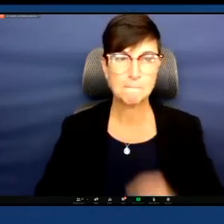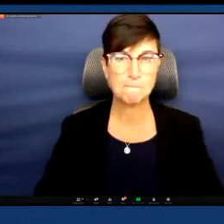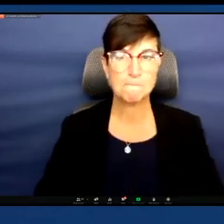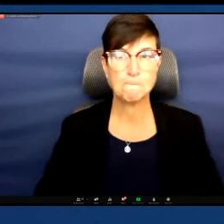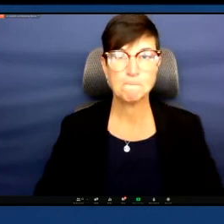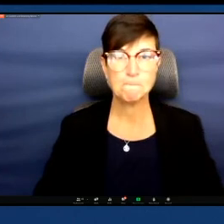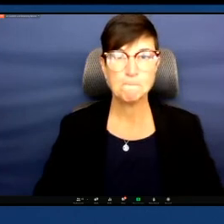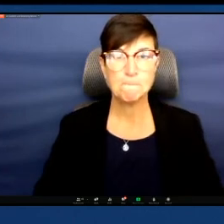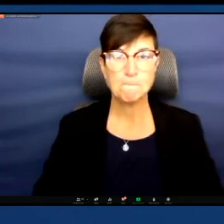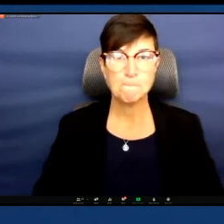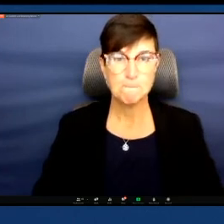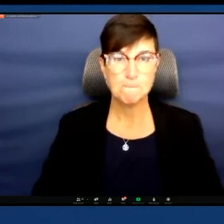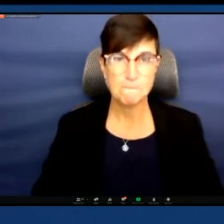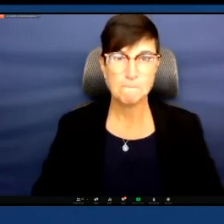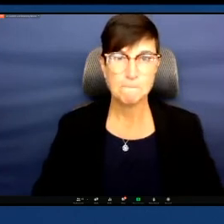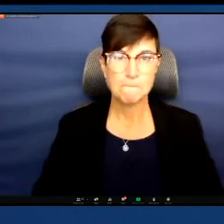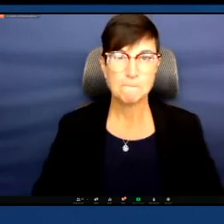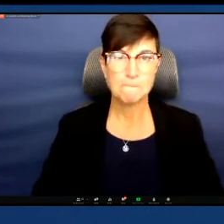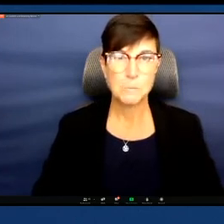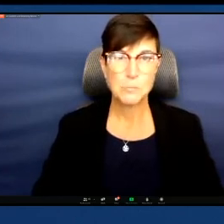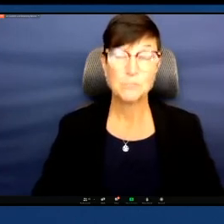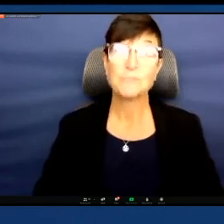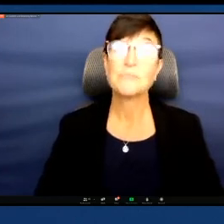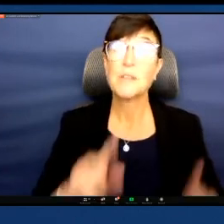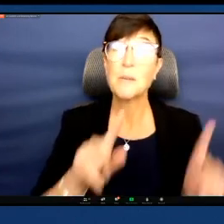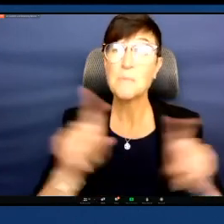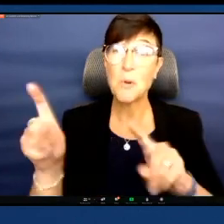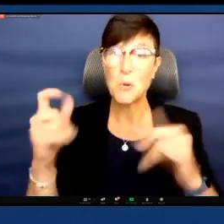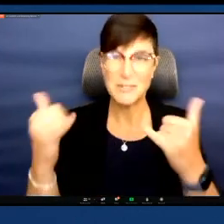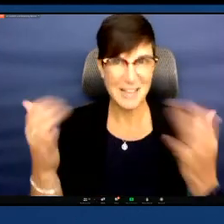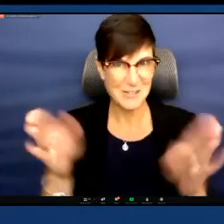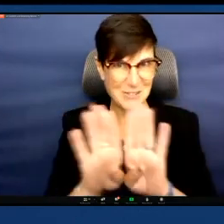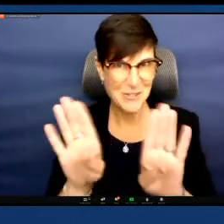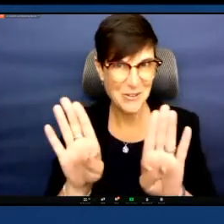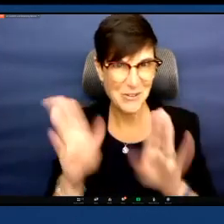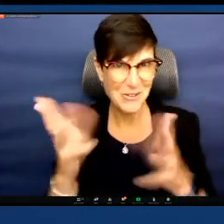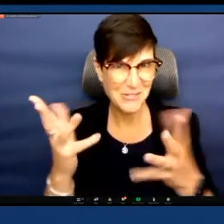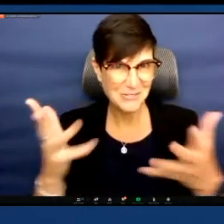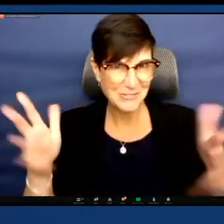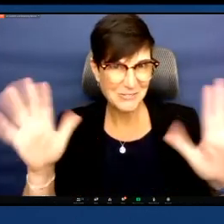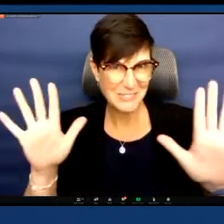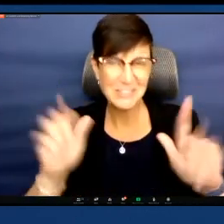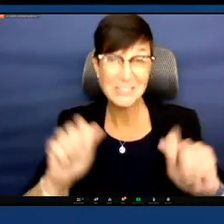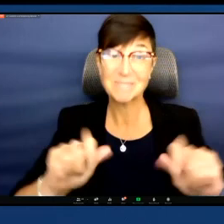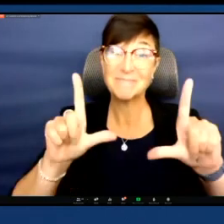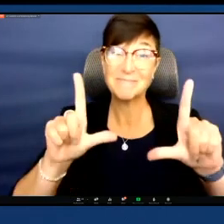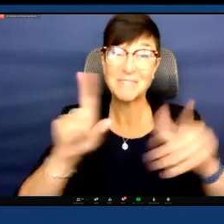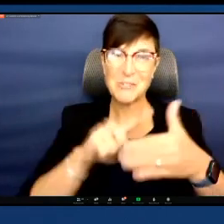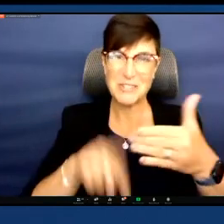OK. Well, go ahead and close the polling now, and if we can show the results.